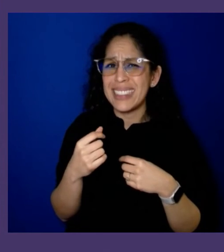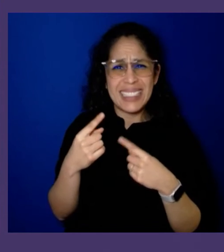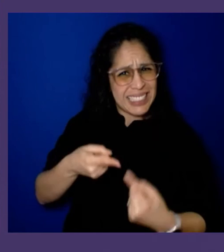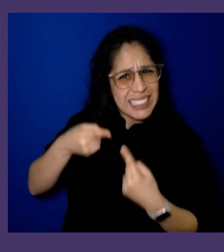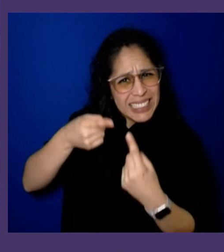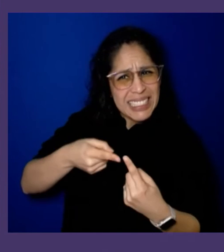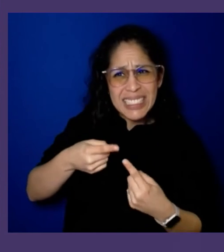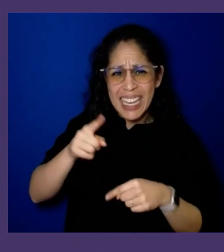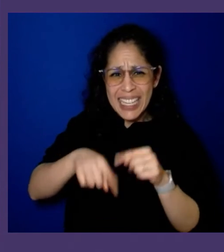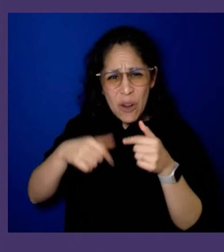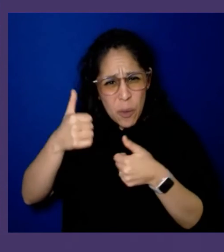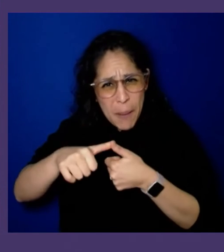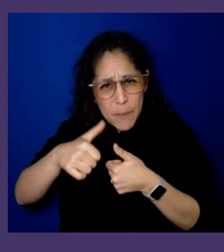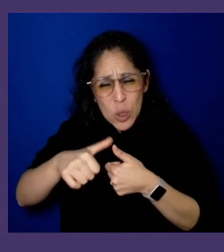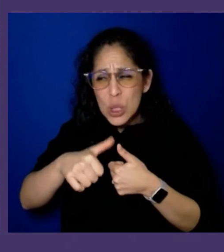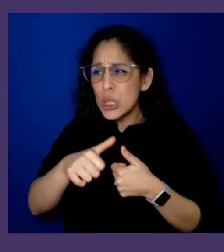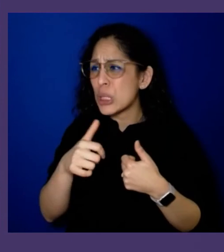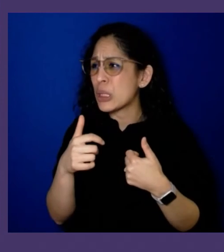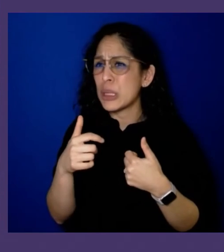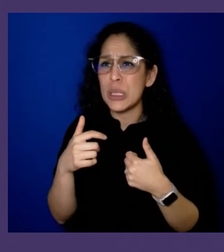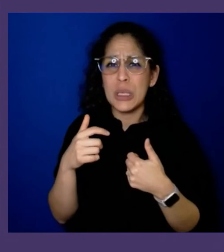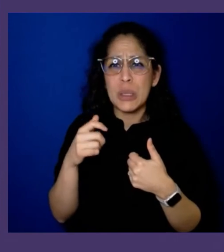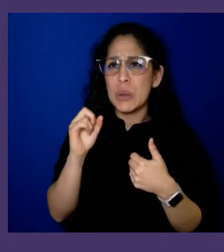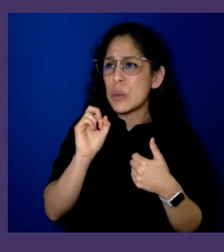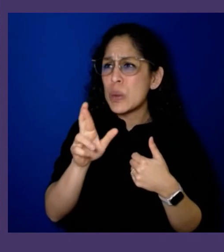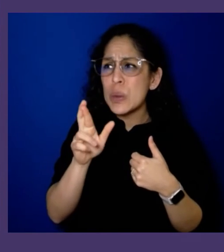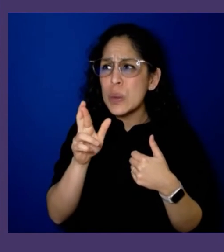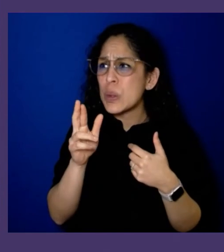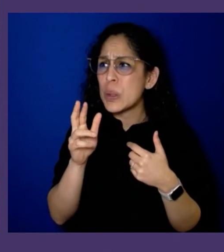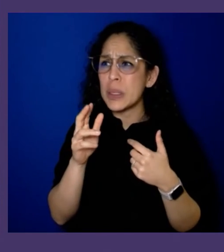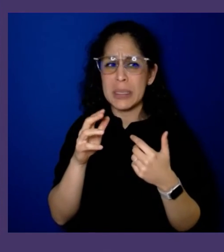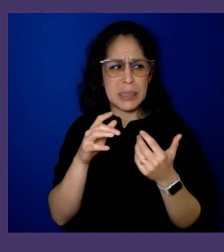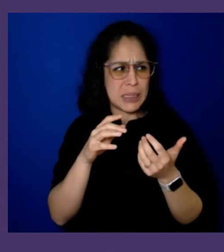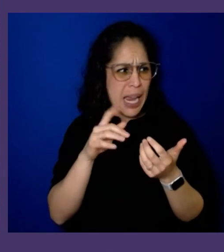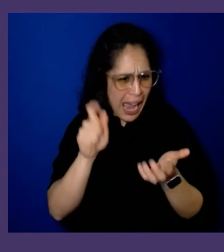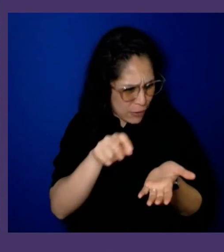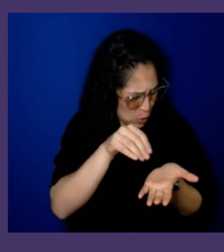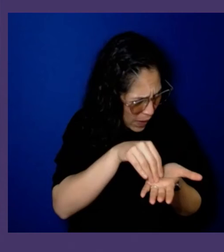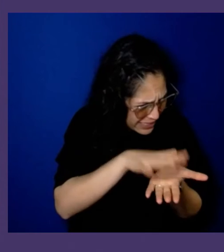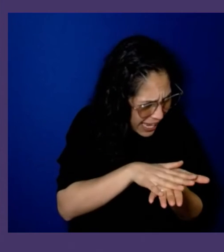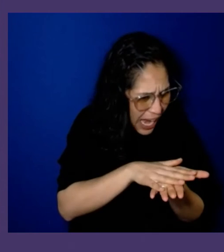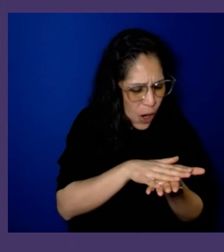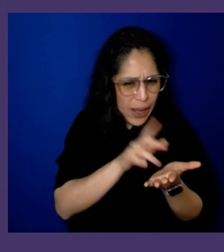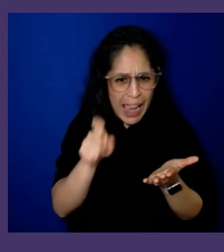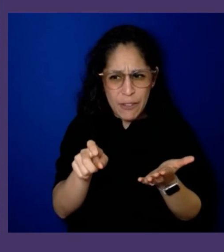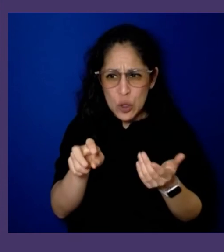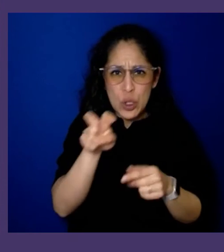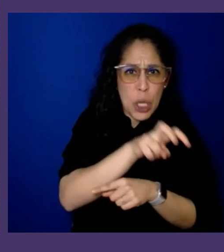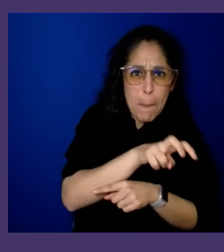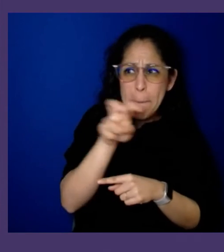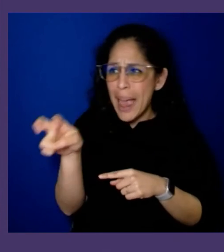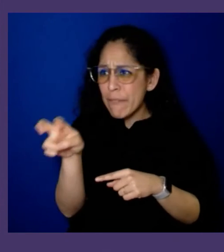or writing things down, like you don't have to jump back and forth, there's some situations where